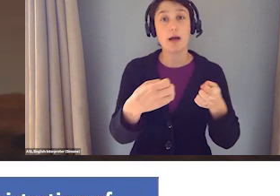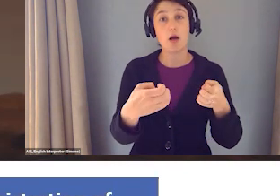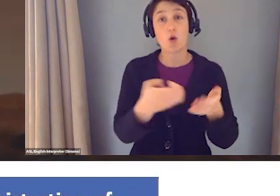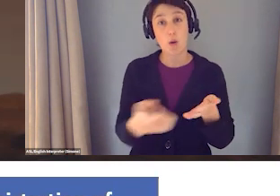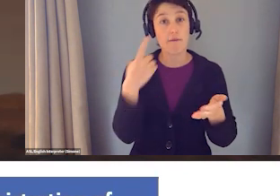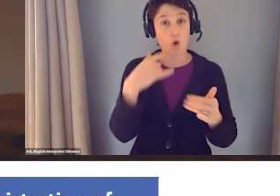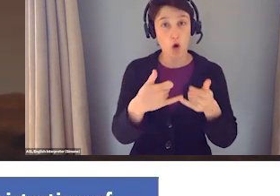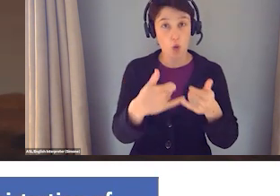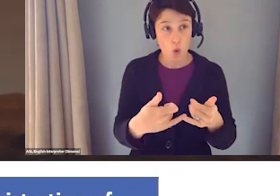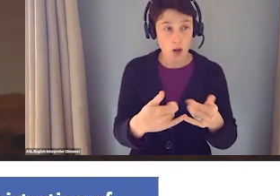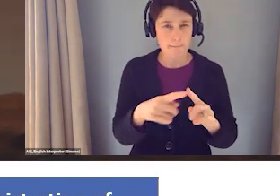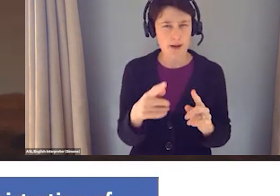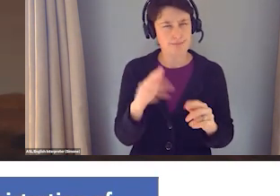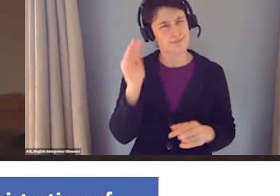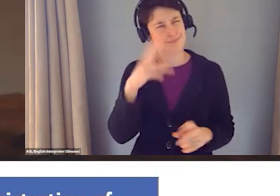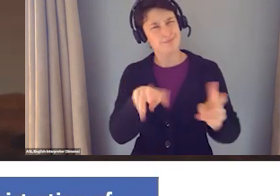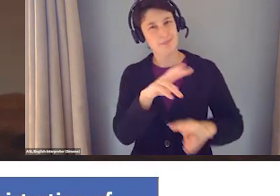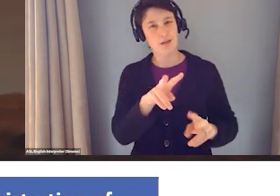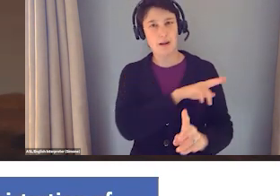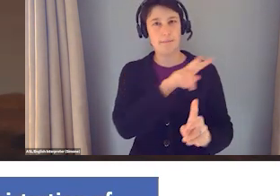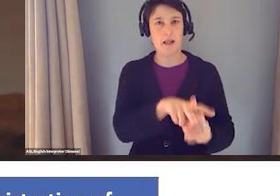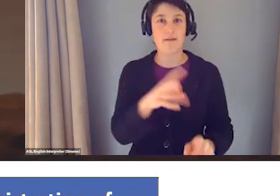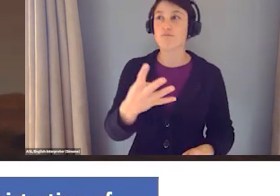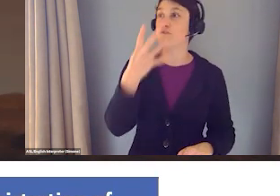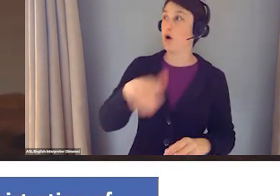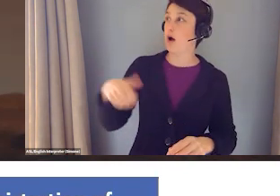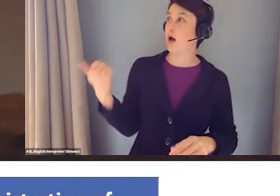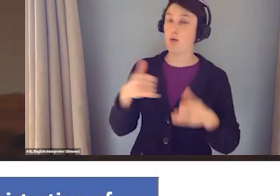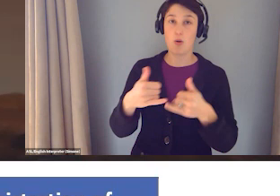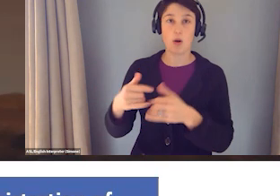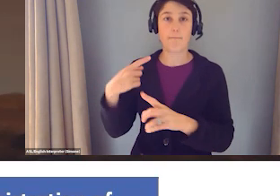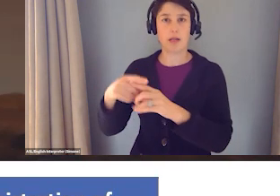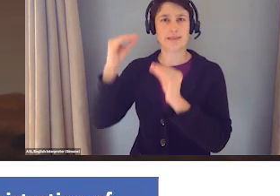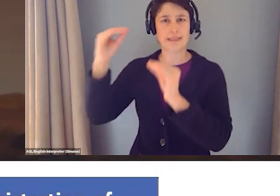on four other awards and to teach a class, and someone's using it for their personal use,